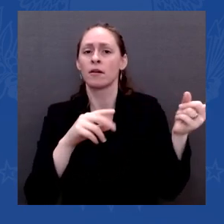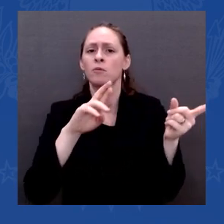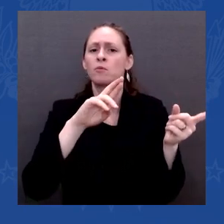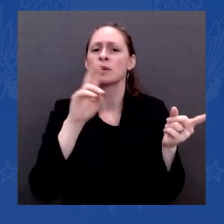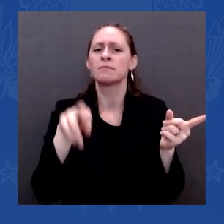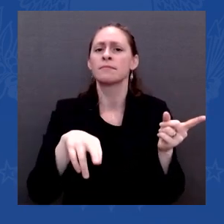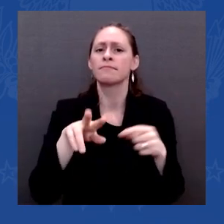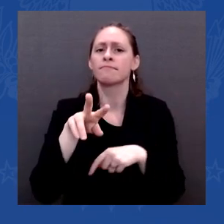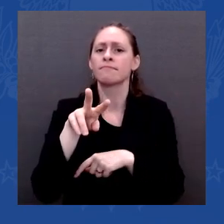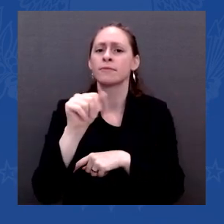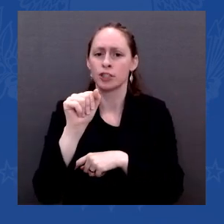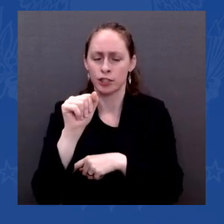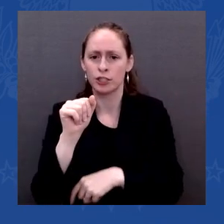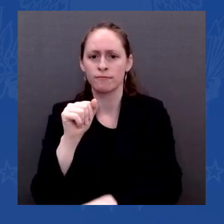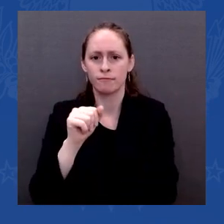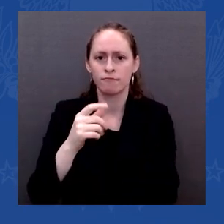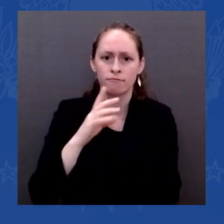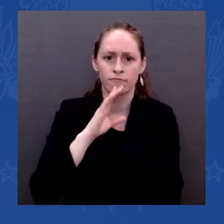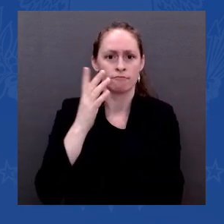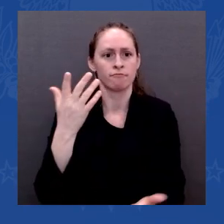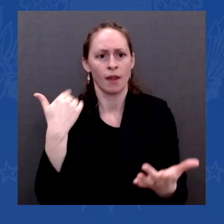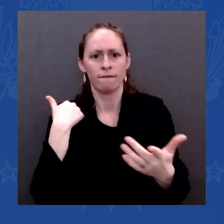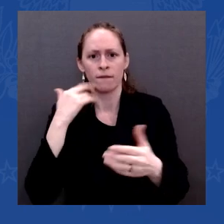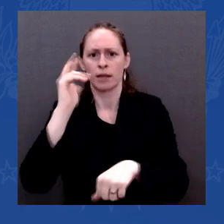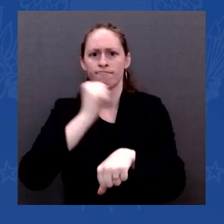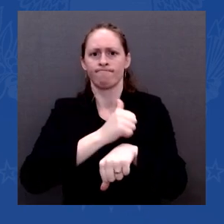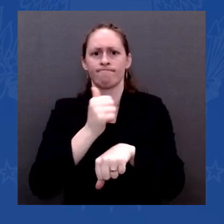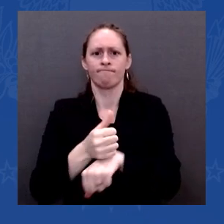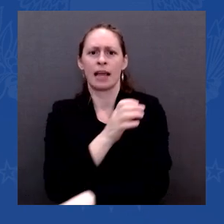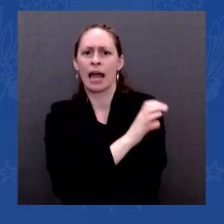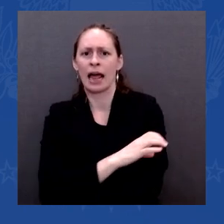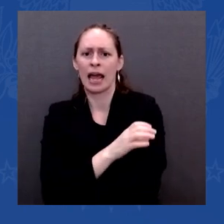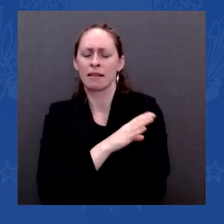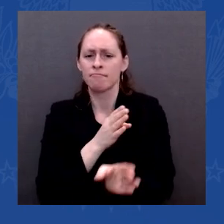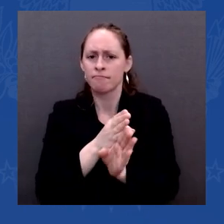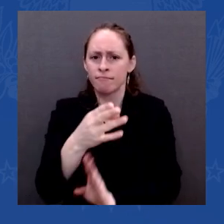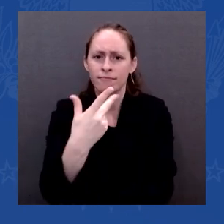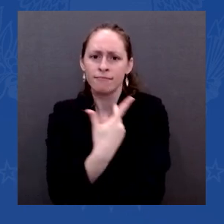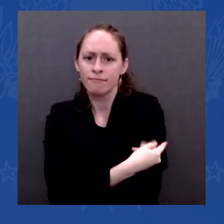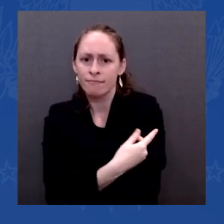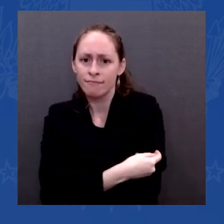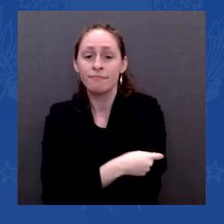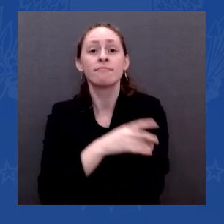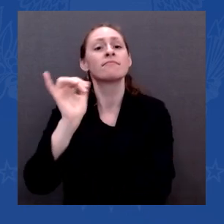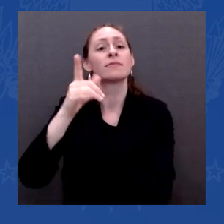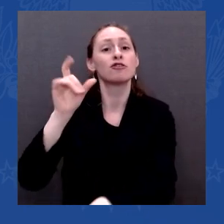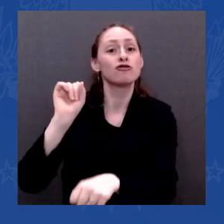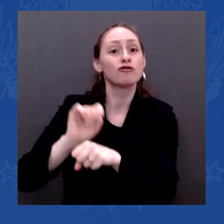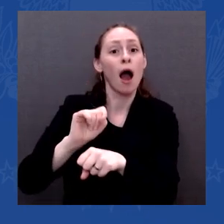Get your shot and it’s also a job fair, encouraging people to come in. In Detroit, Mayor Duggan -- are you here, Mr. Mayor?